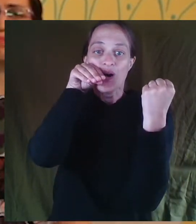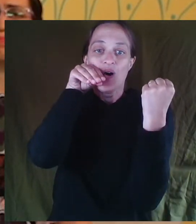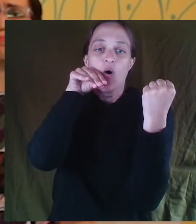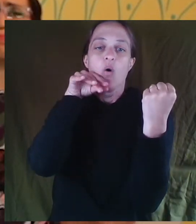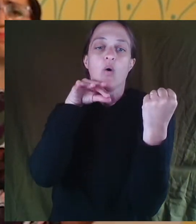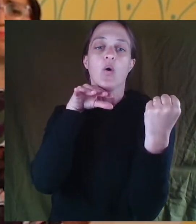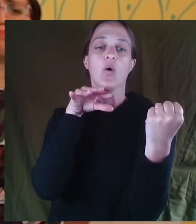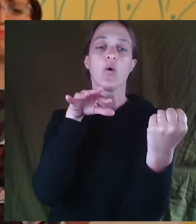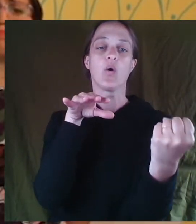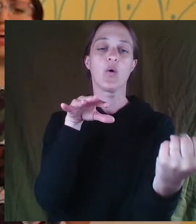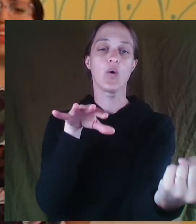Breathe in and then out.